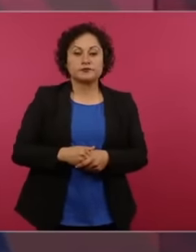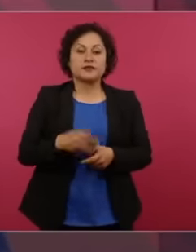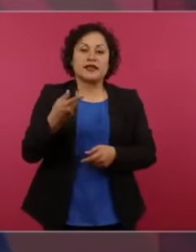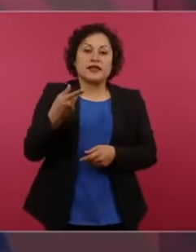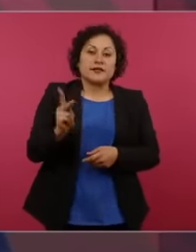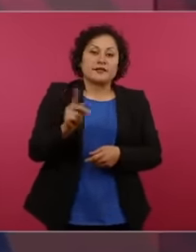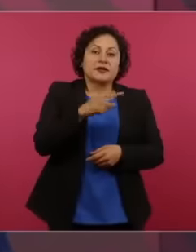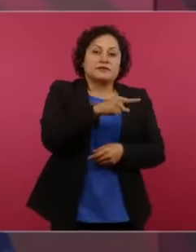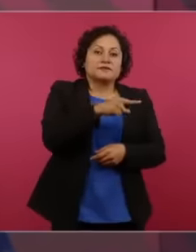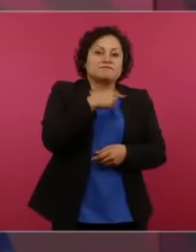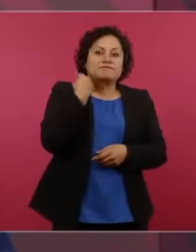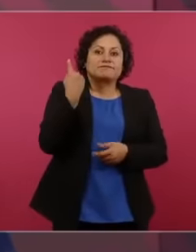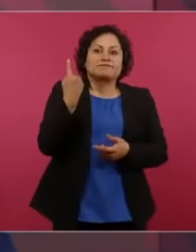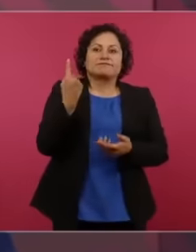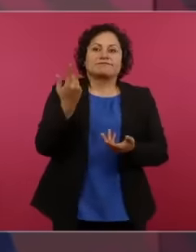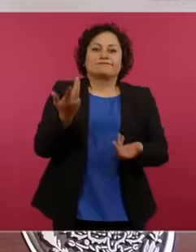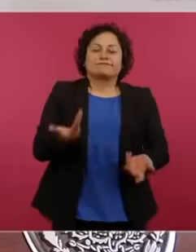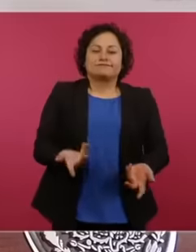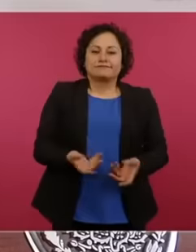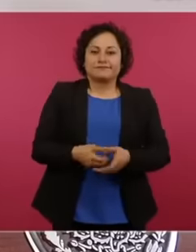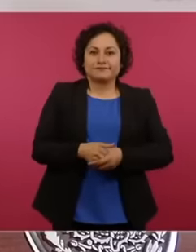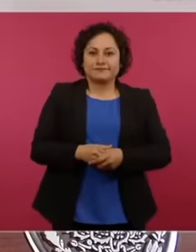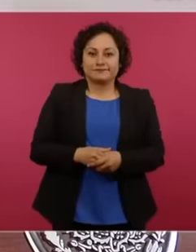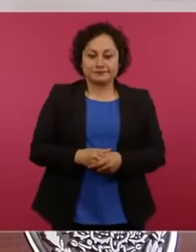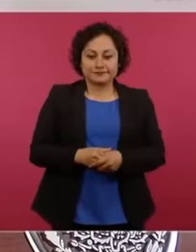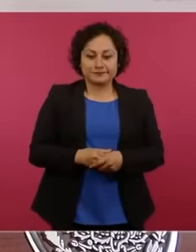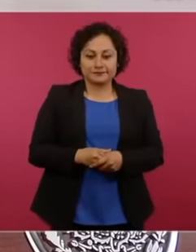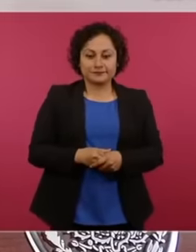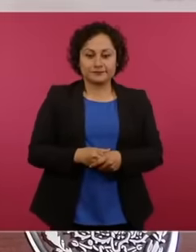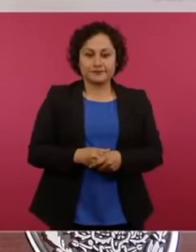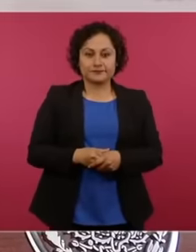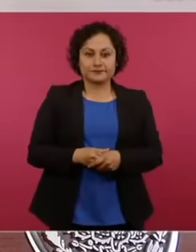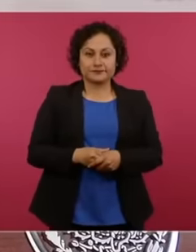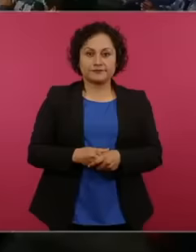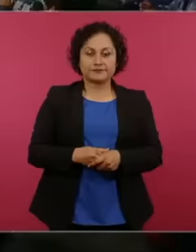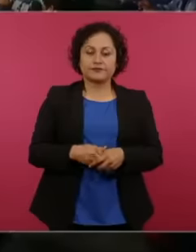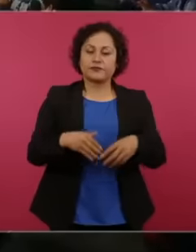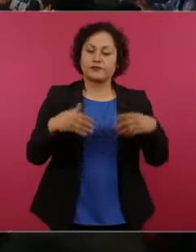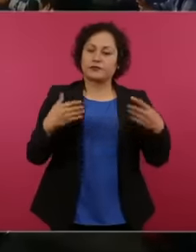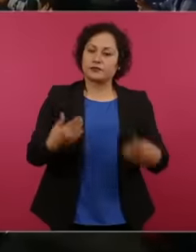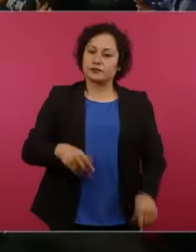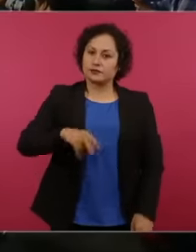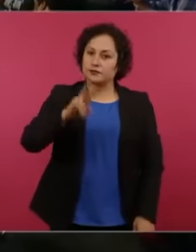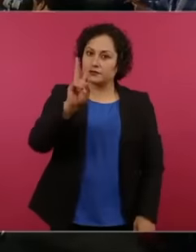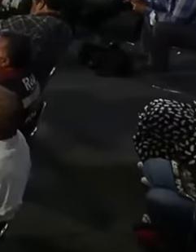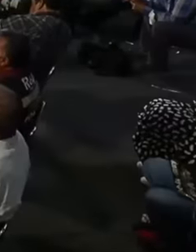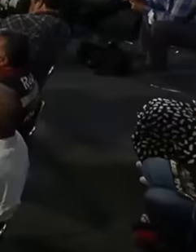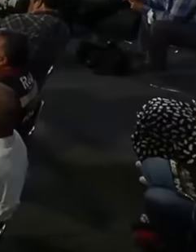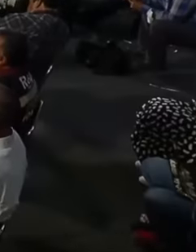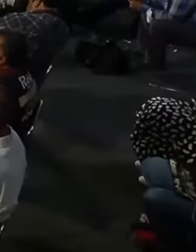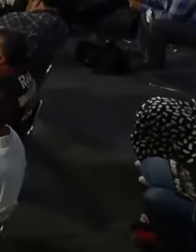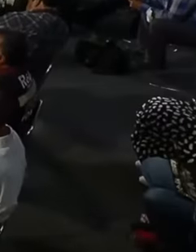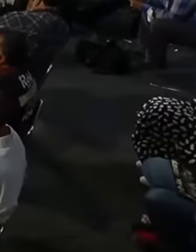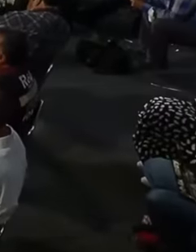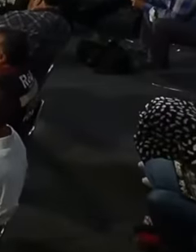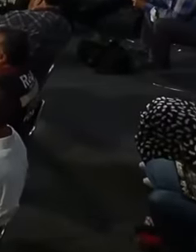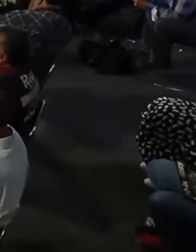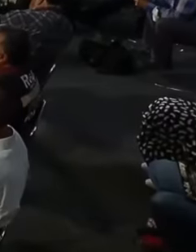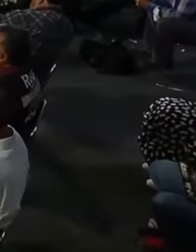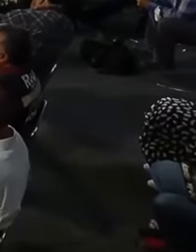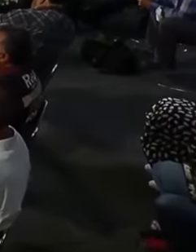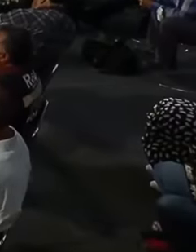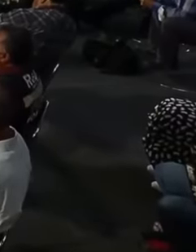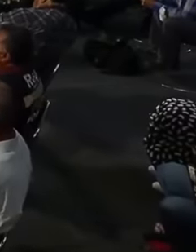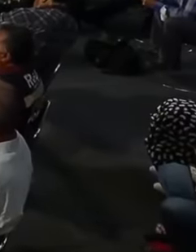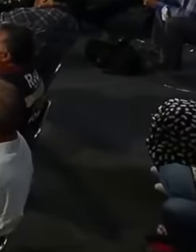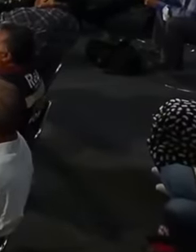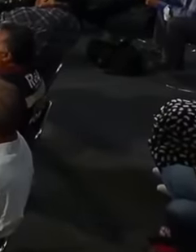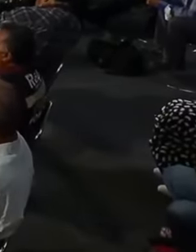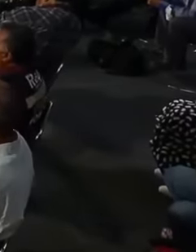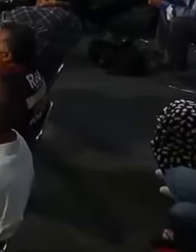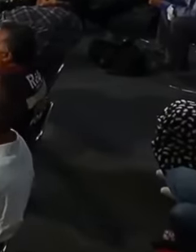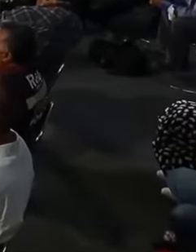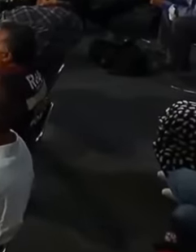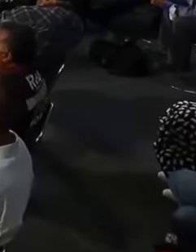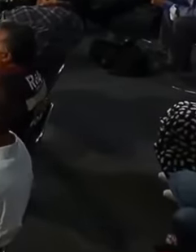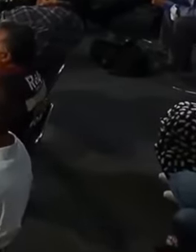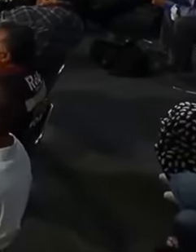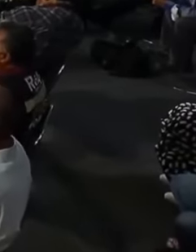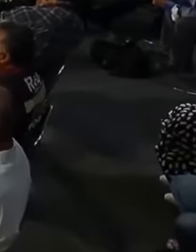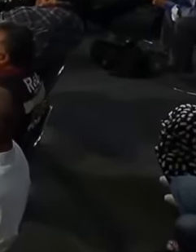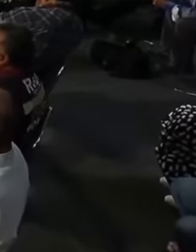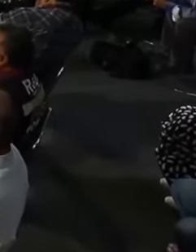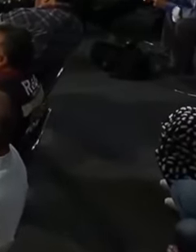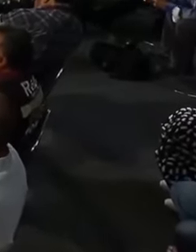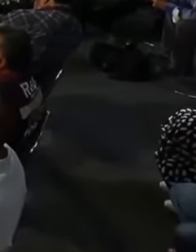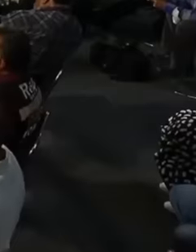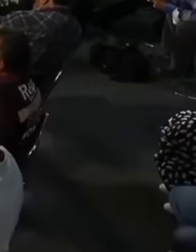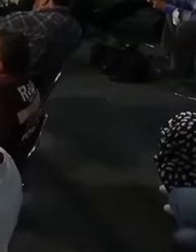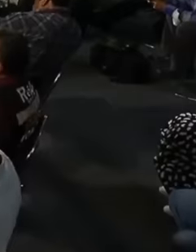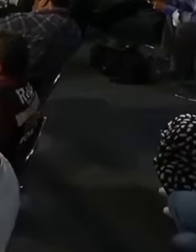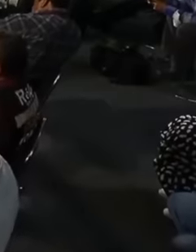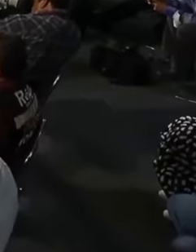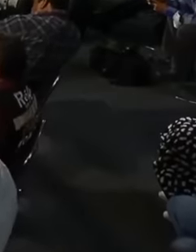and it cost us a lot to sell the plane. but we sold it for two hospitals and also, since